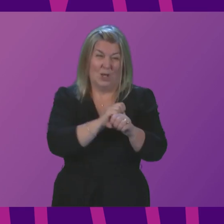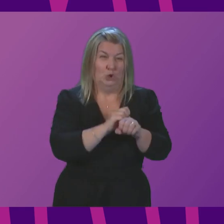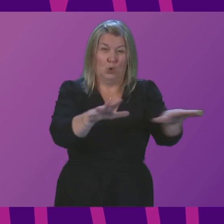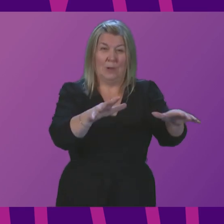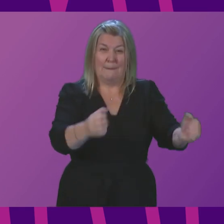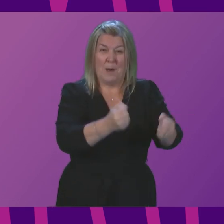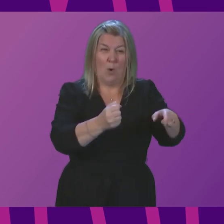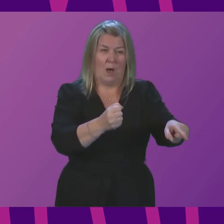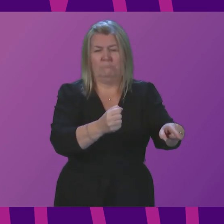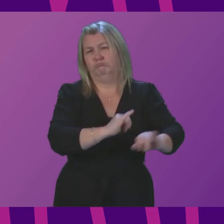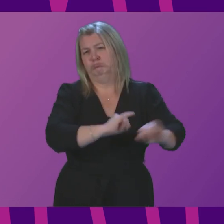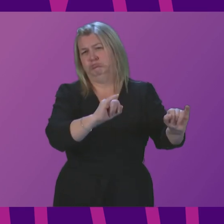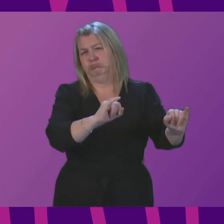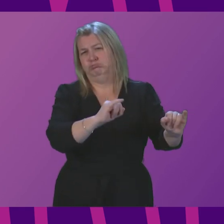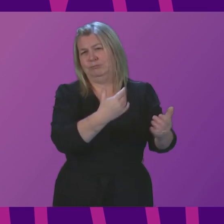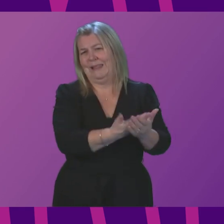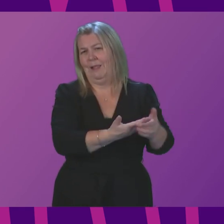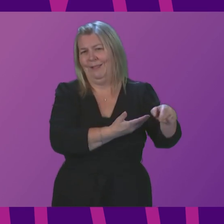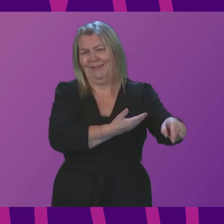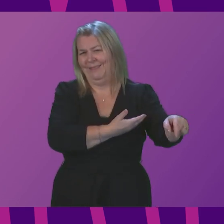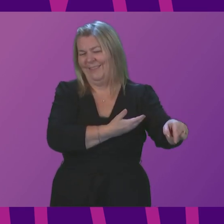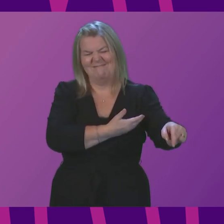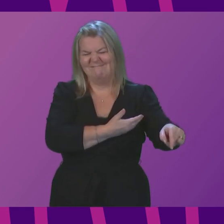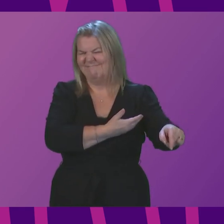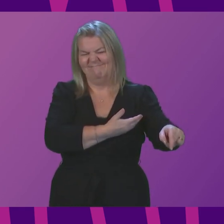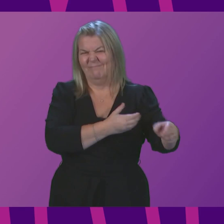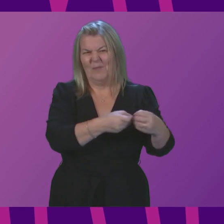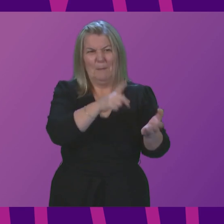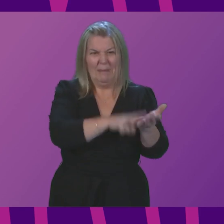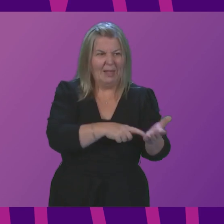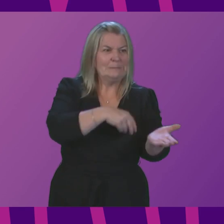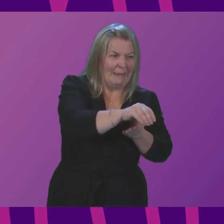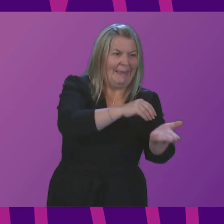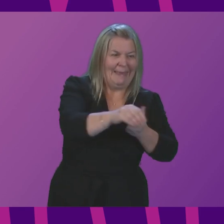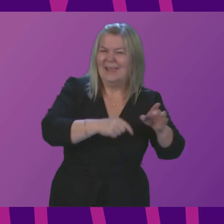the bill payer, and that is before we take account of the fact that waste is incredibly difficult to deal with.